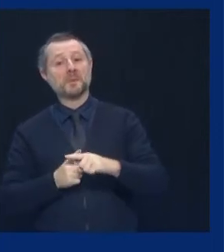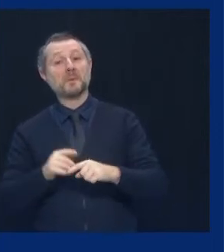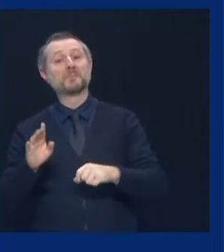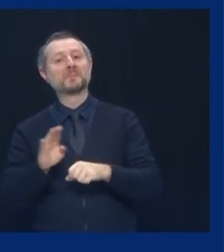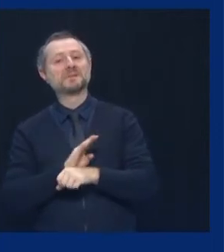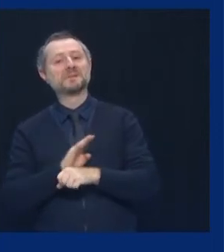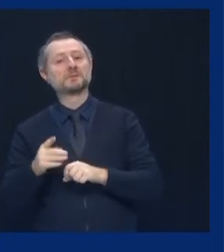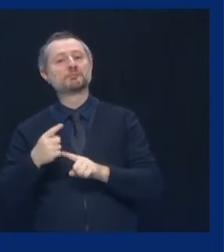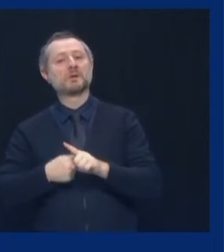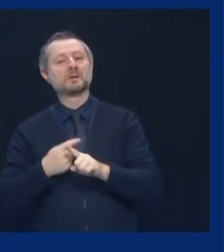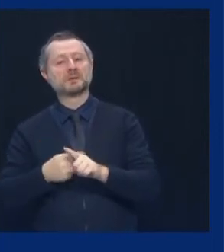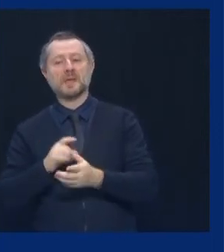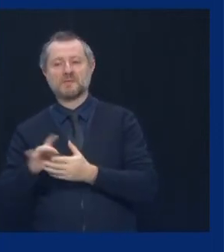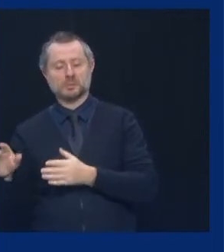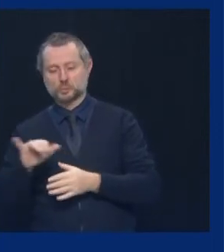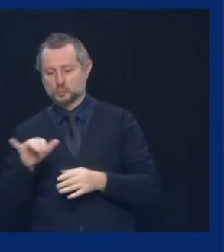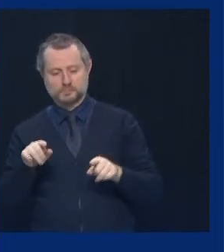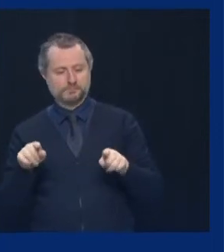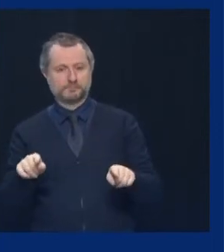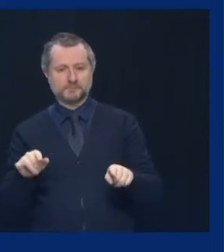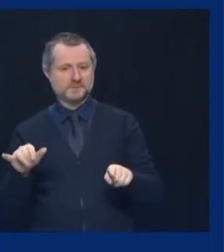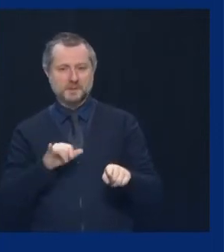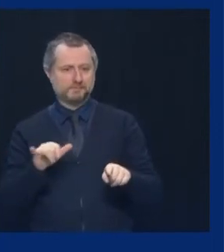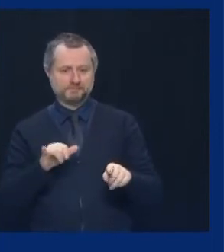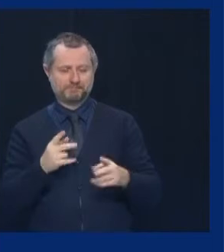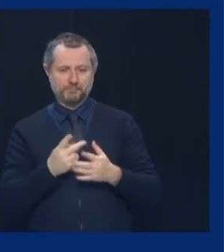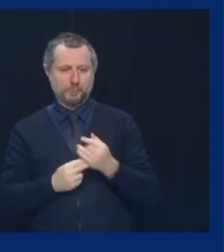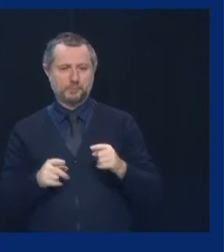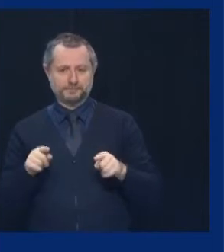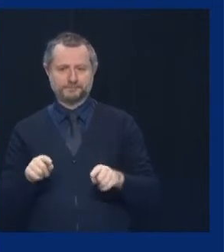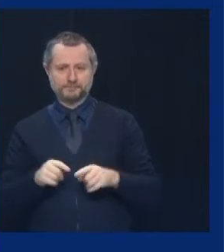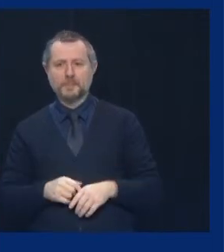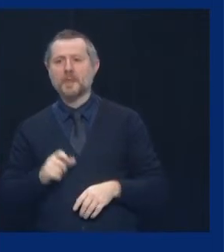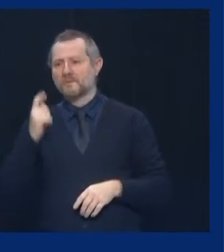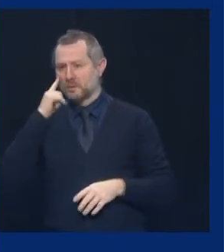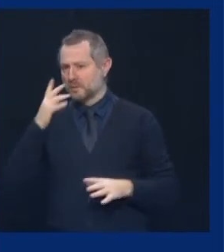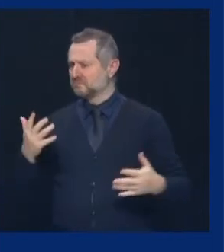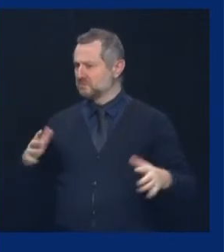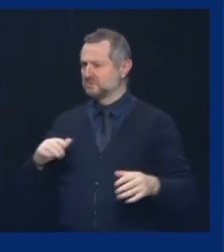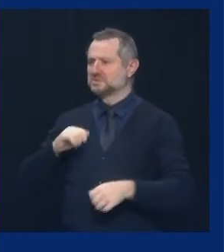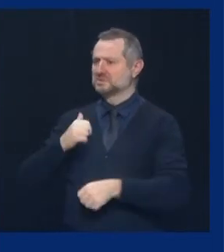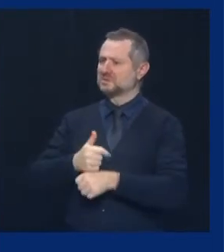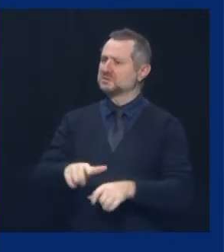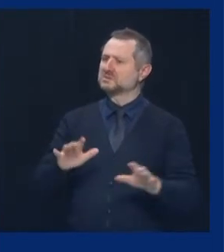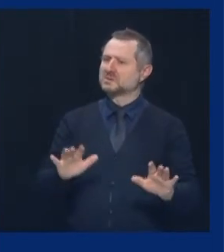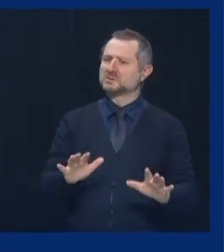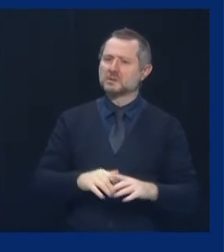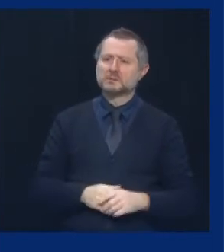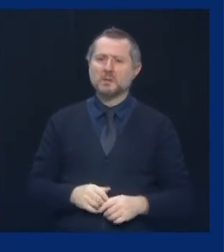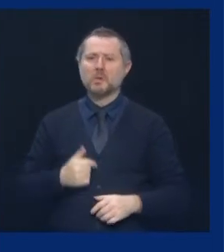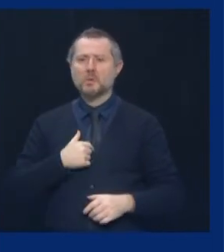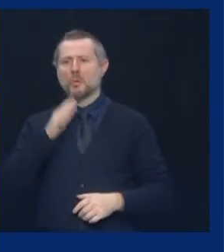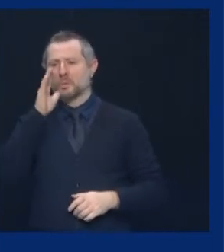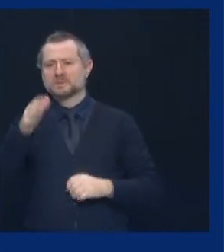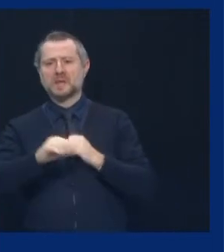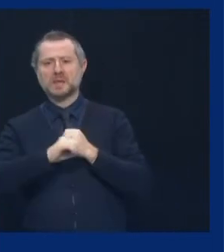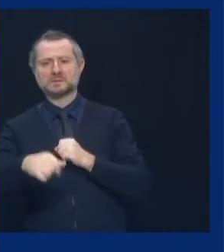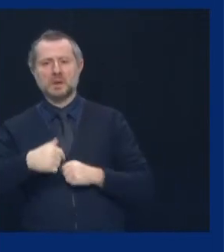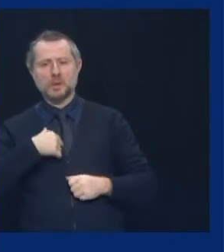WE'VE CONTINUED TO EXTEND THIS AS WELL AS THE COMMERCIAL RENT EVICTION MORATORIUM.